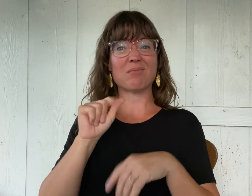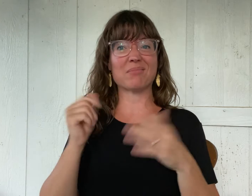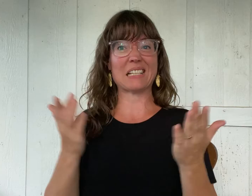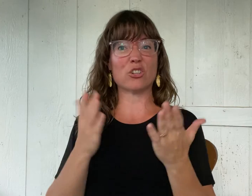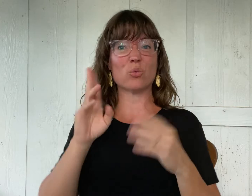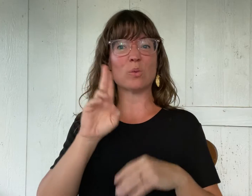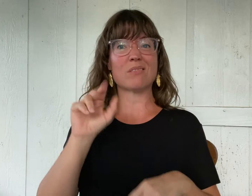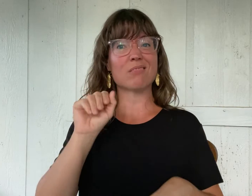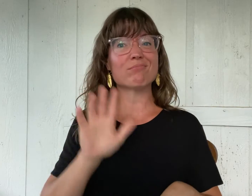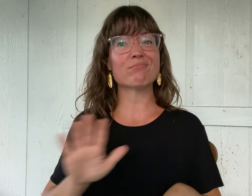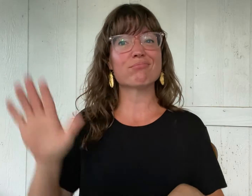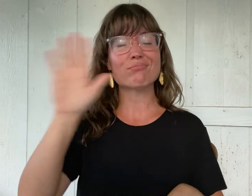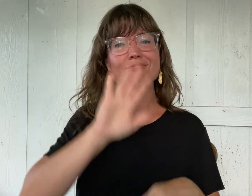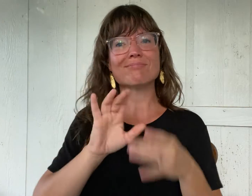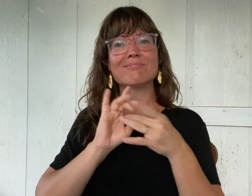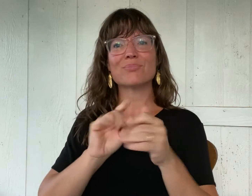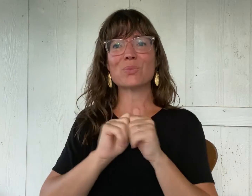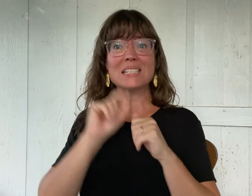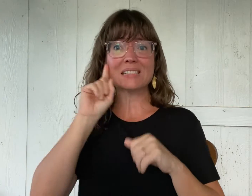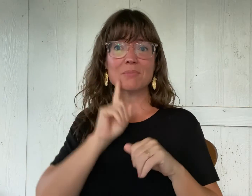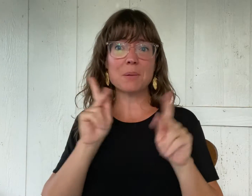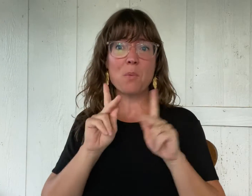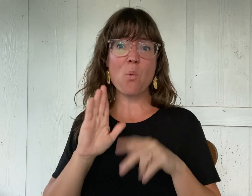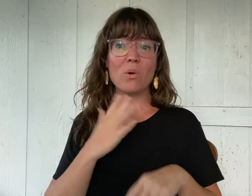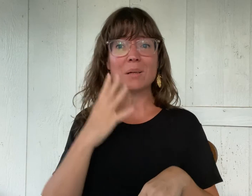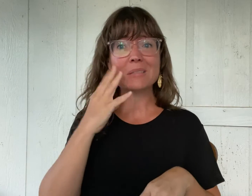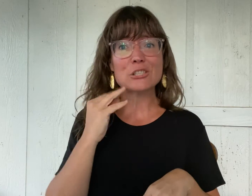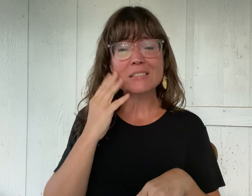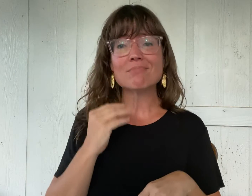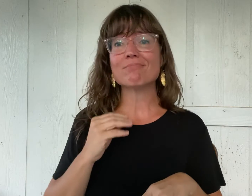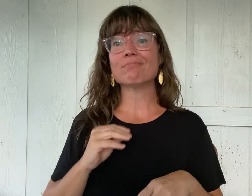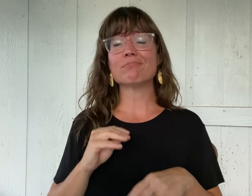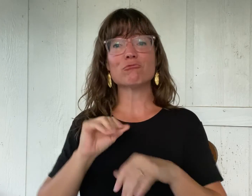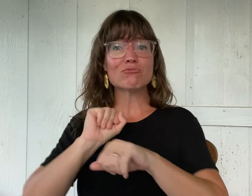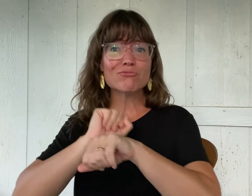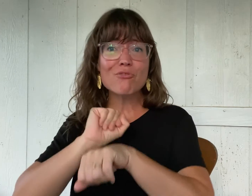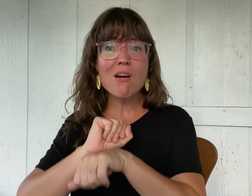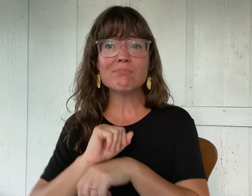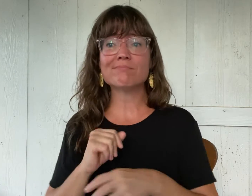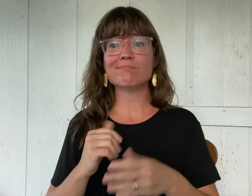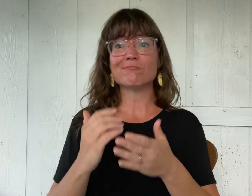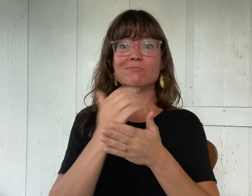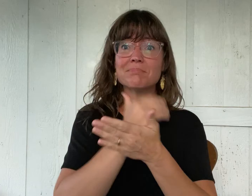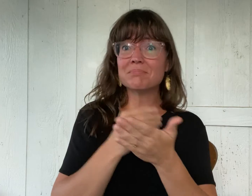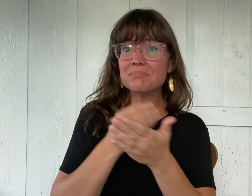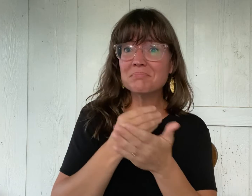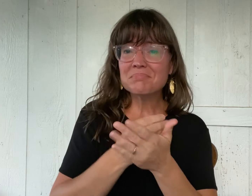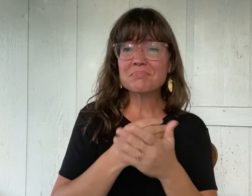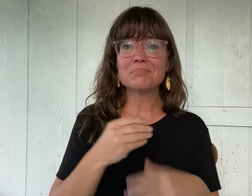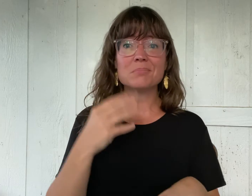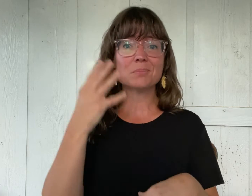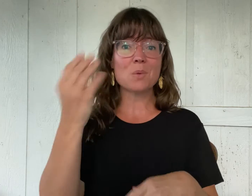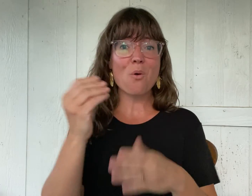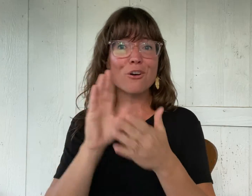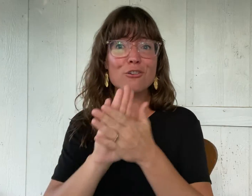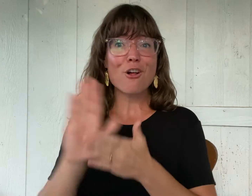US national data about the experiences of deaf people as related to employment, earnings,